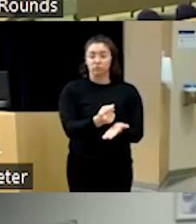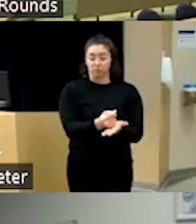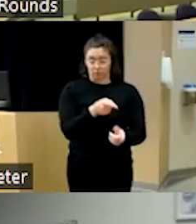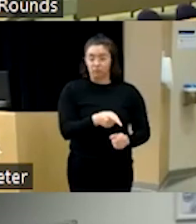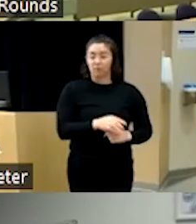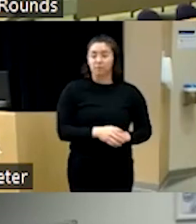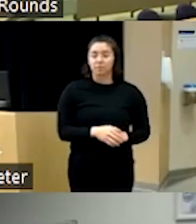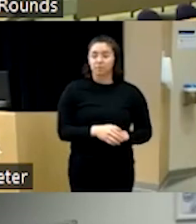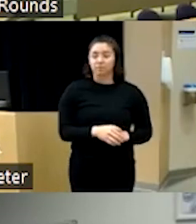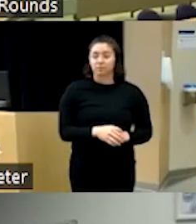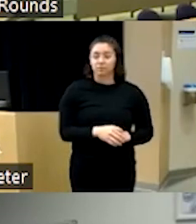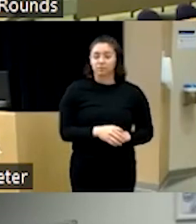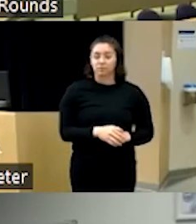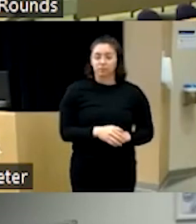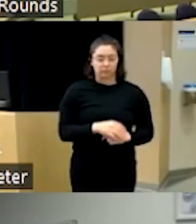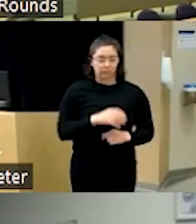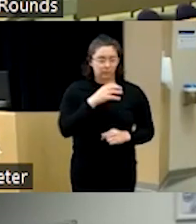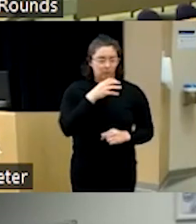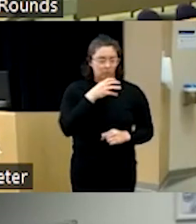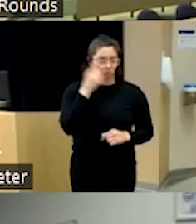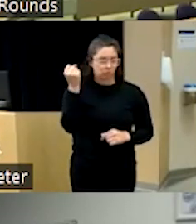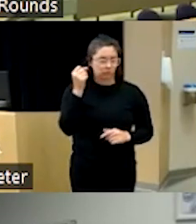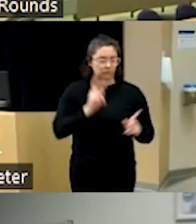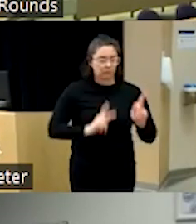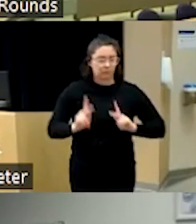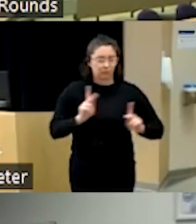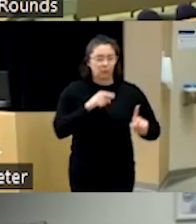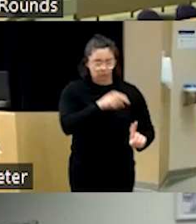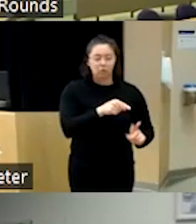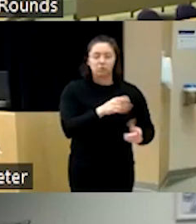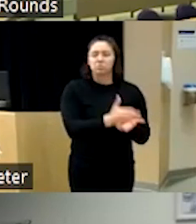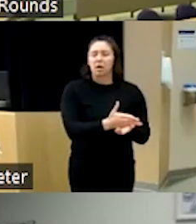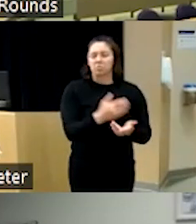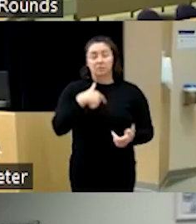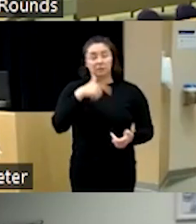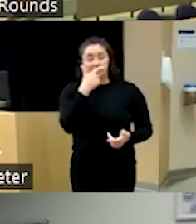um Elder leaves because that was too dangerous um and it was interesting we looked at the um